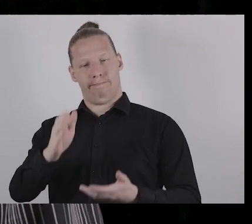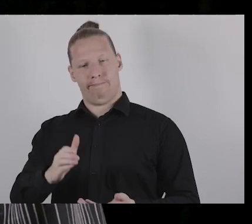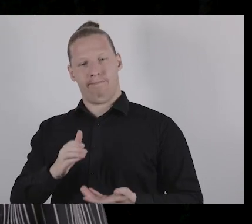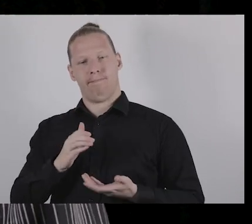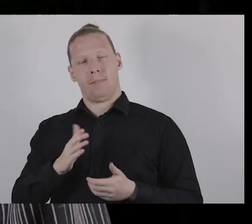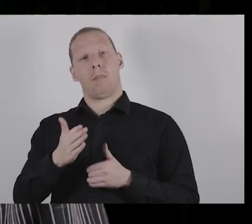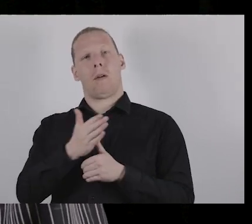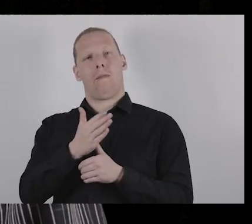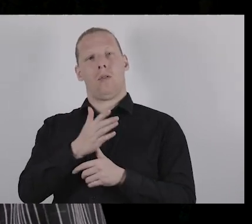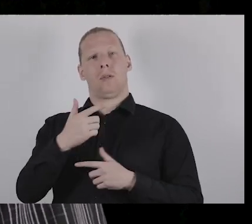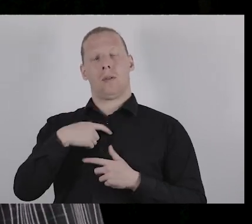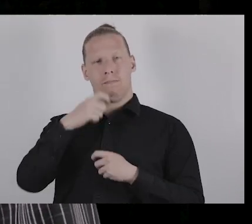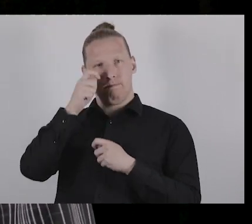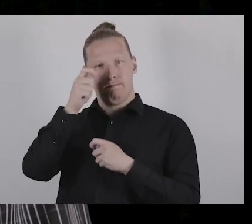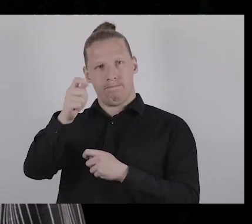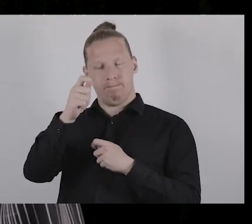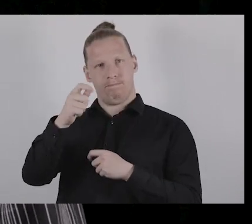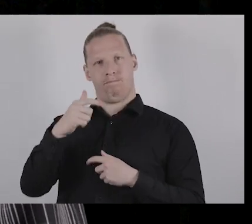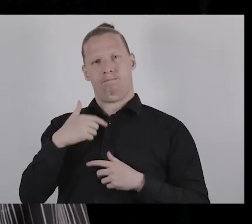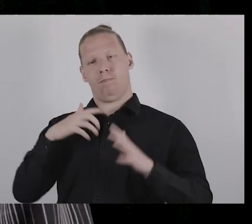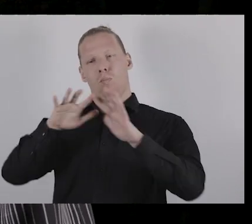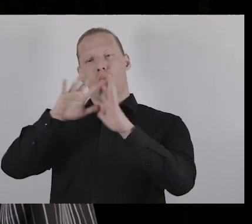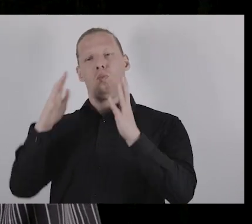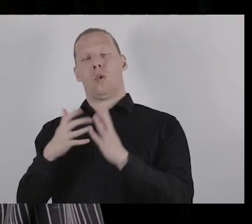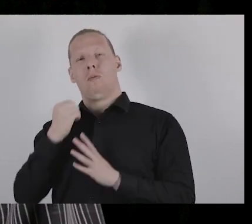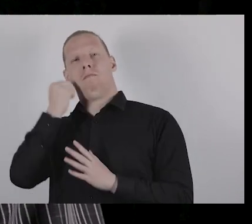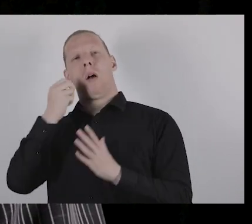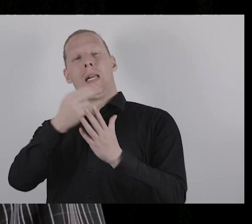First, I'd like to acknowledge the world of mahi toi.